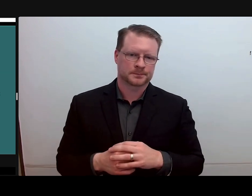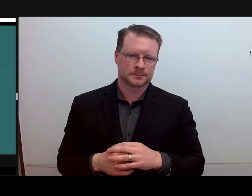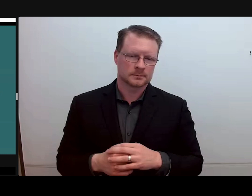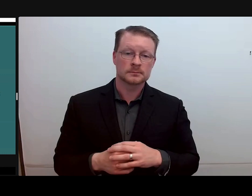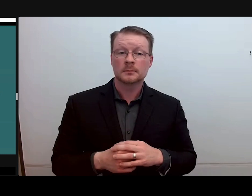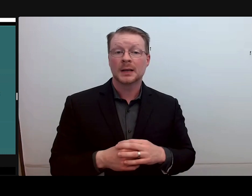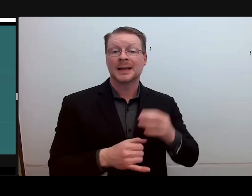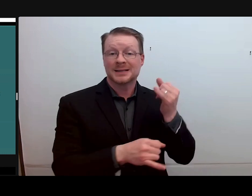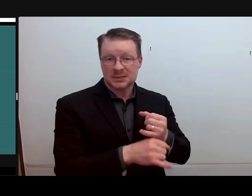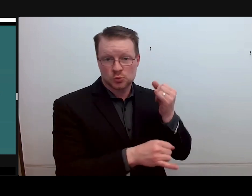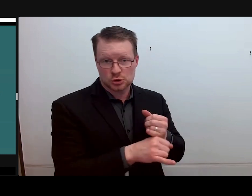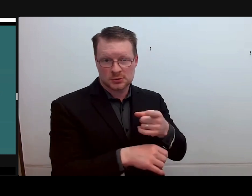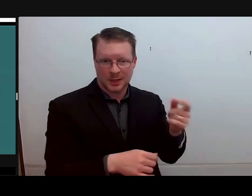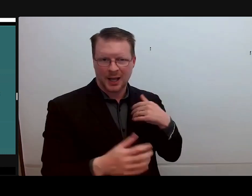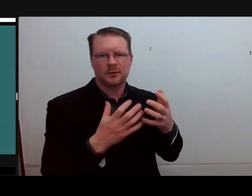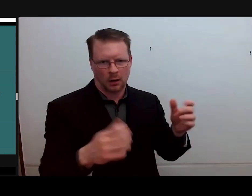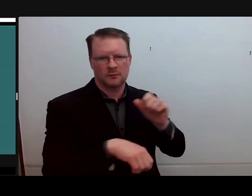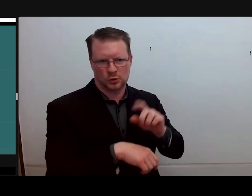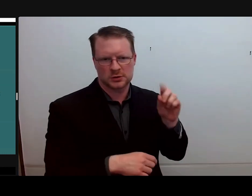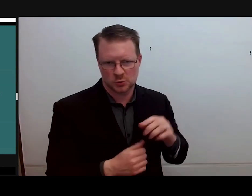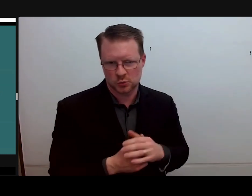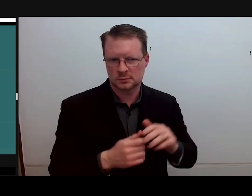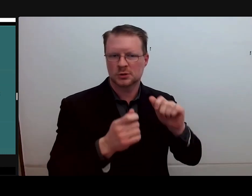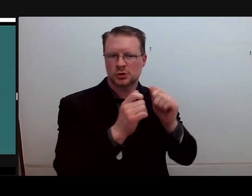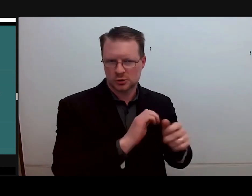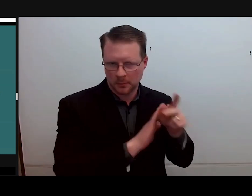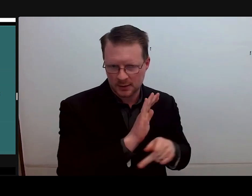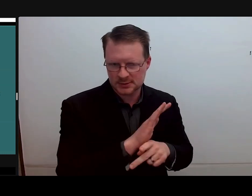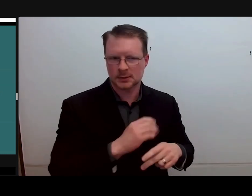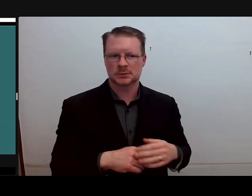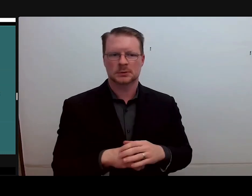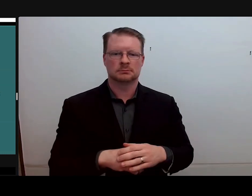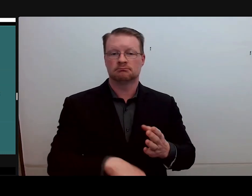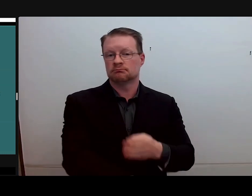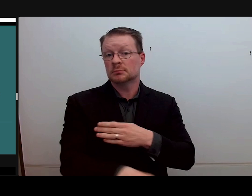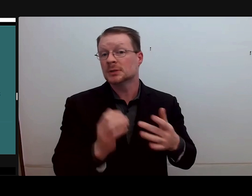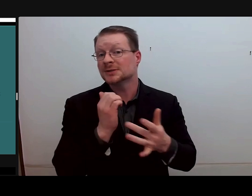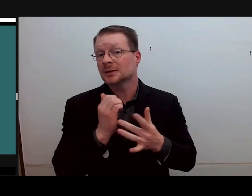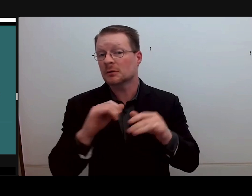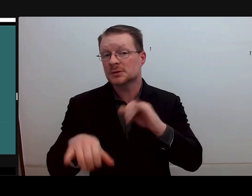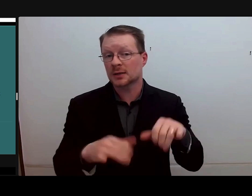That is not my intention. Institutions have a great deal of work to do in changing their policies,